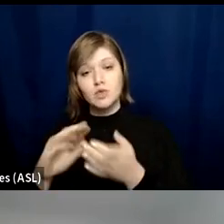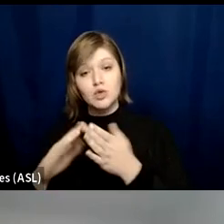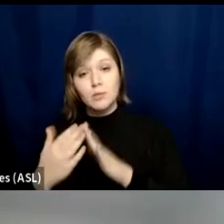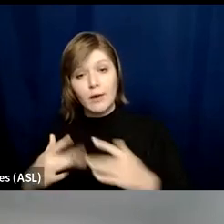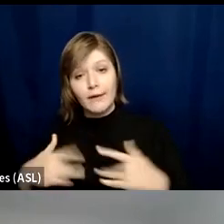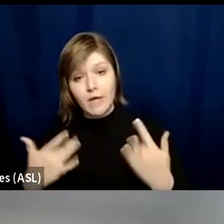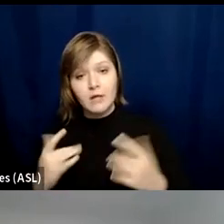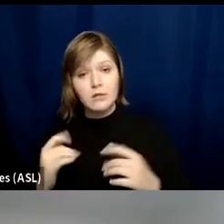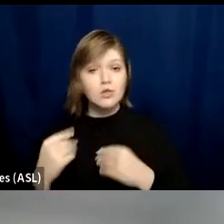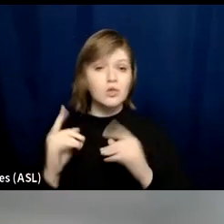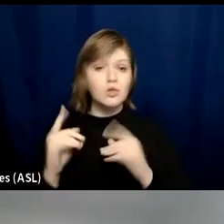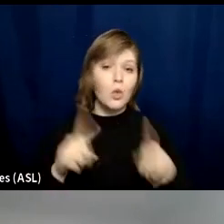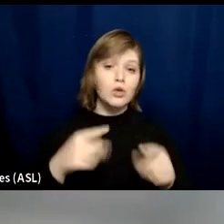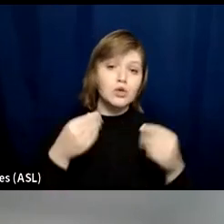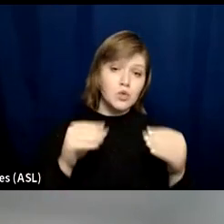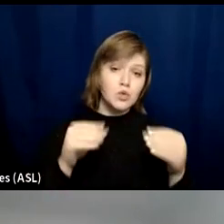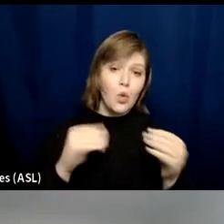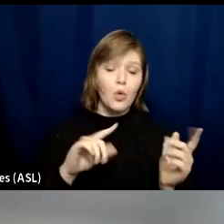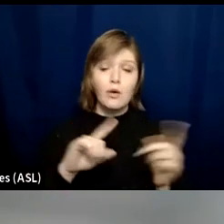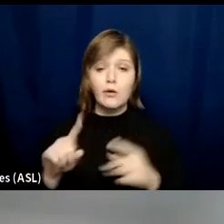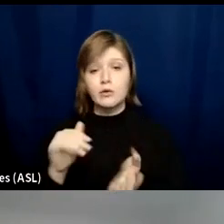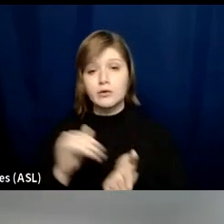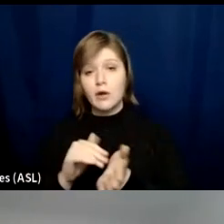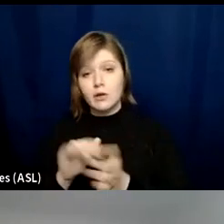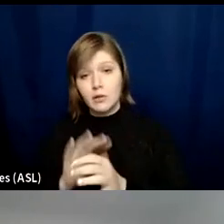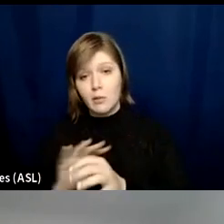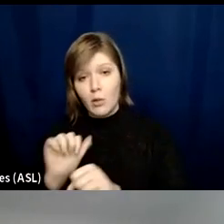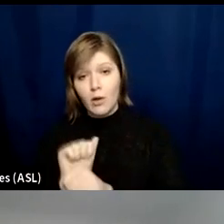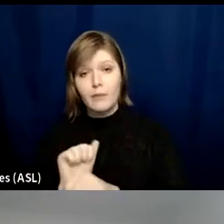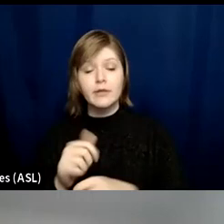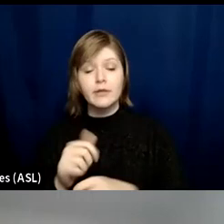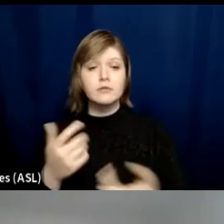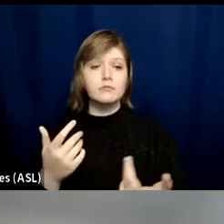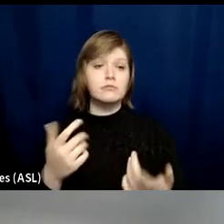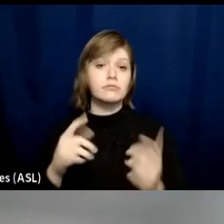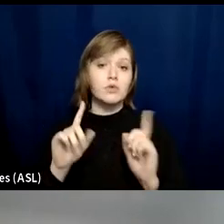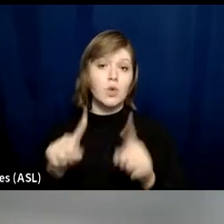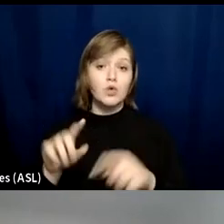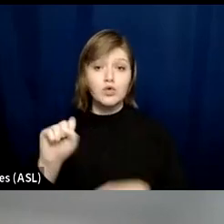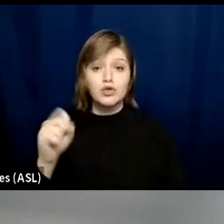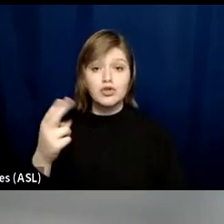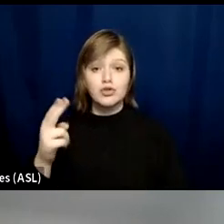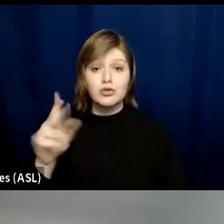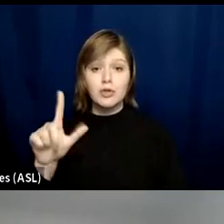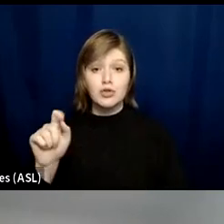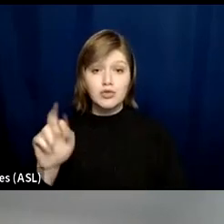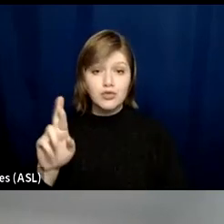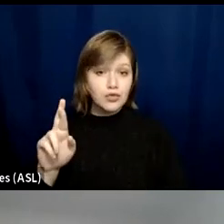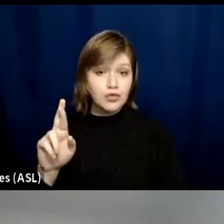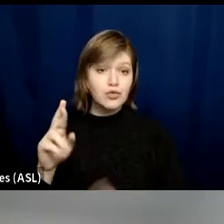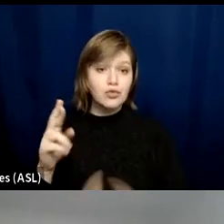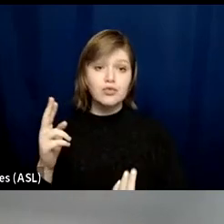At this time, the other that our state partnerships around federal vouchers are also subsidy -- ALTSA subsidy is 100% state-funded.